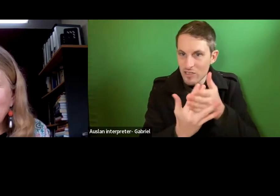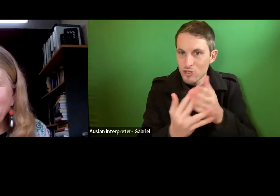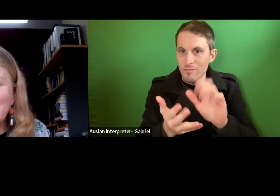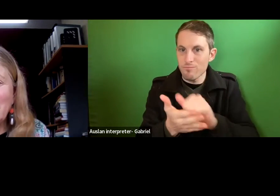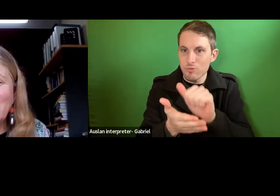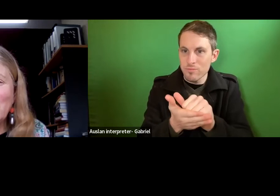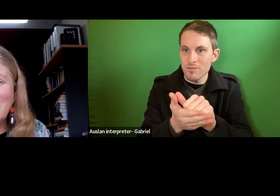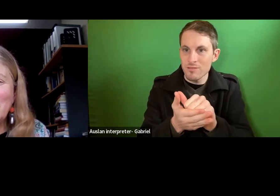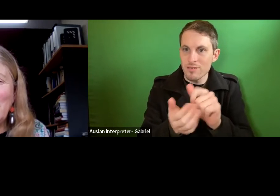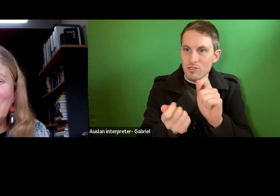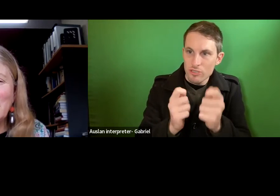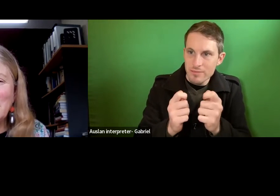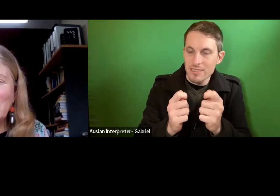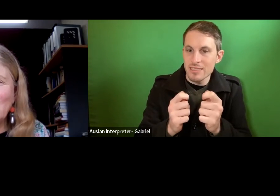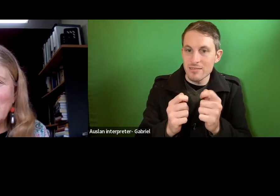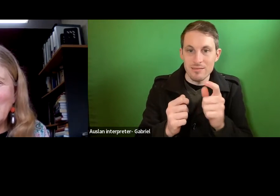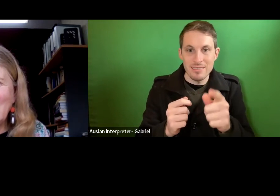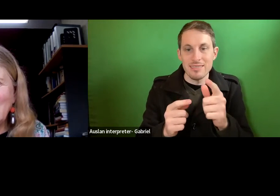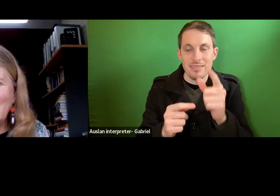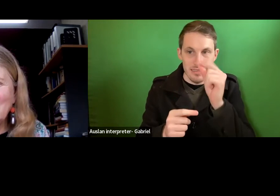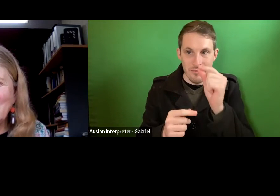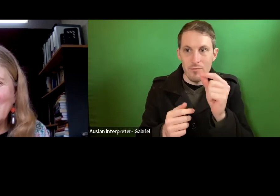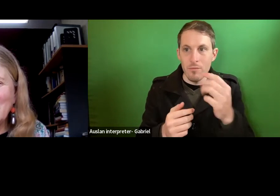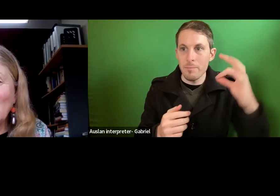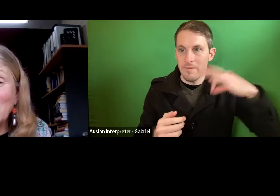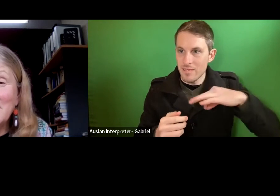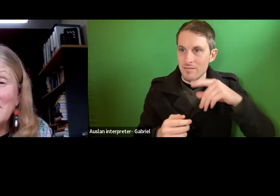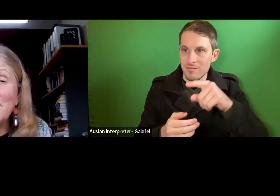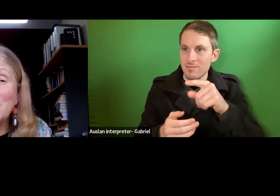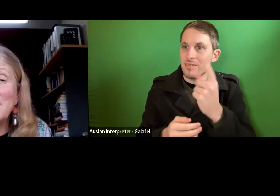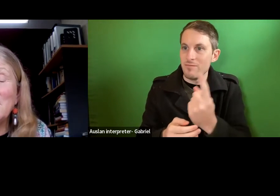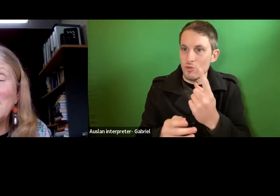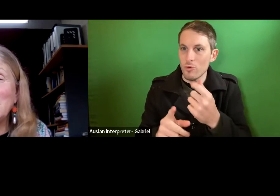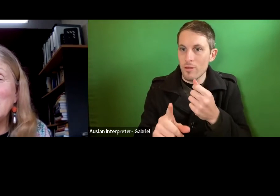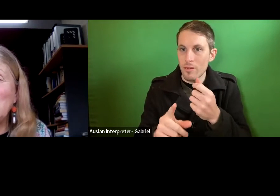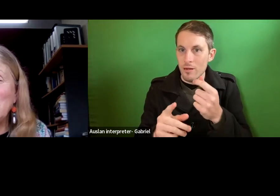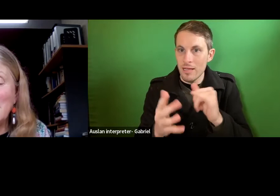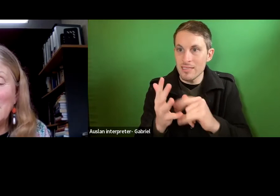definitely reduce the impact of an individual's... On the individual's education experience and